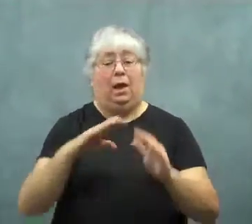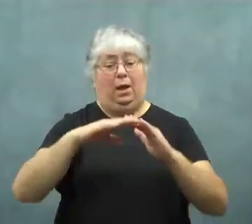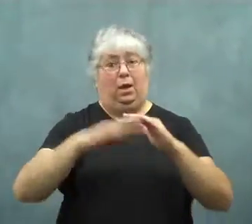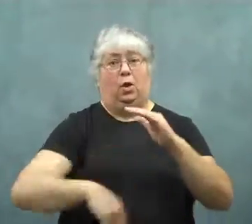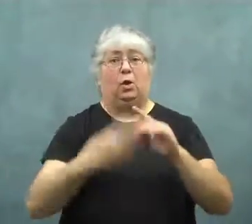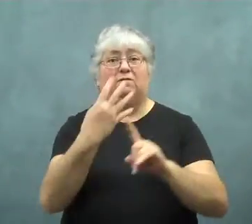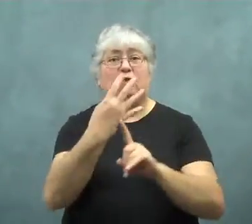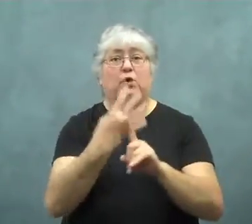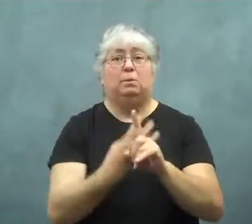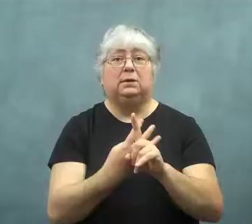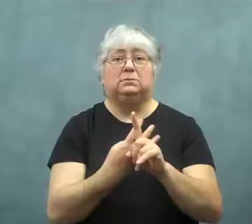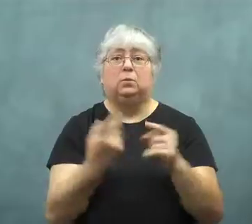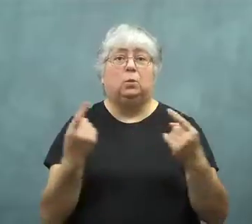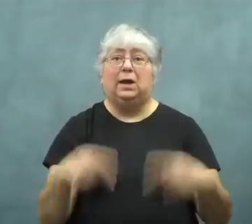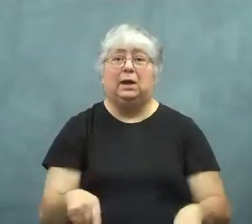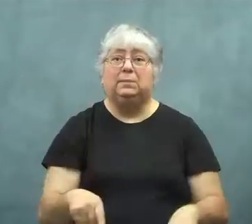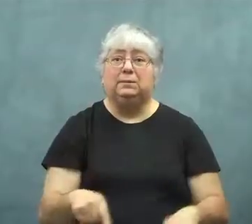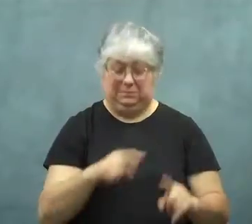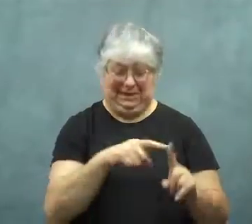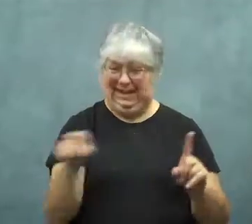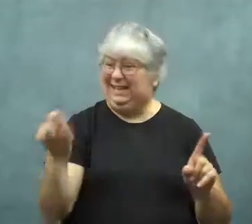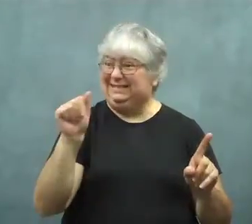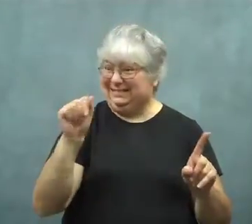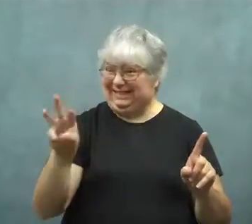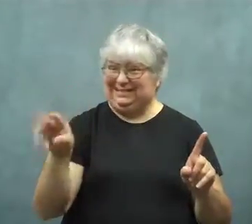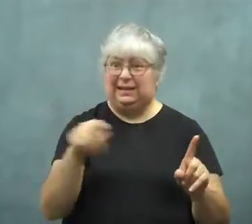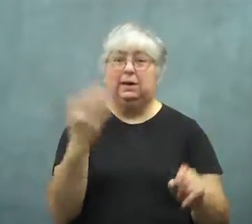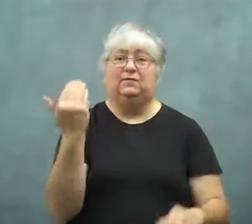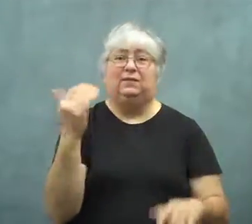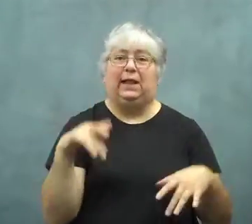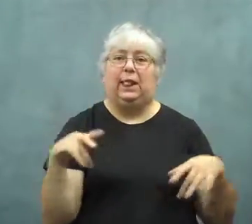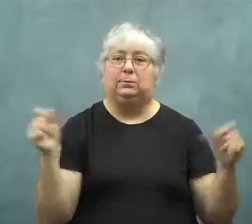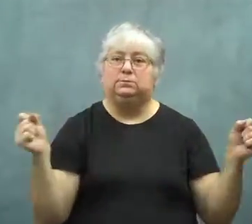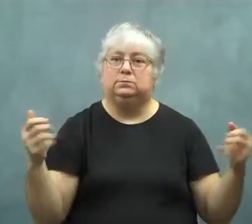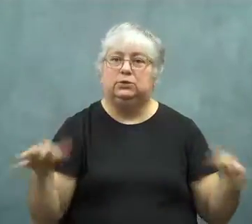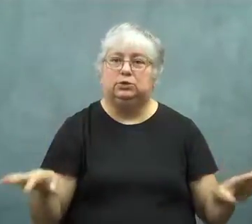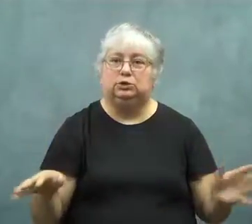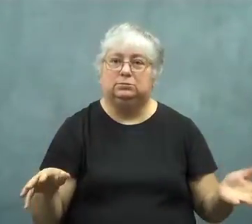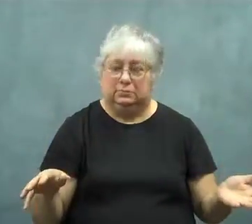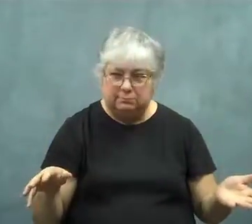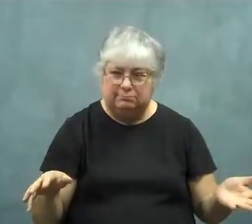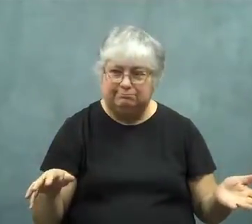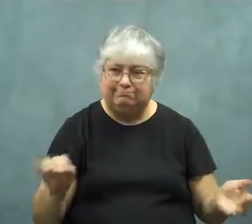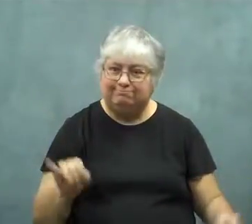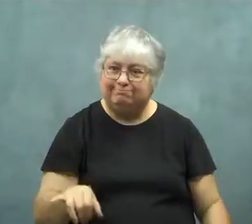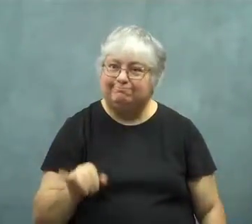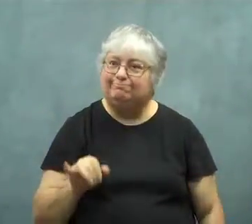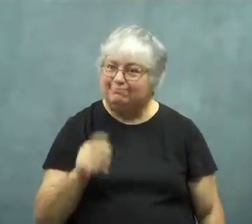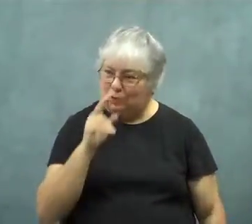In less than four months, 15 of the 16 hives had lost their worker bees.